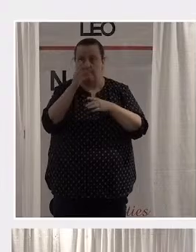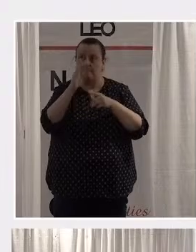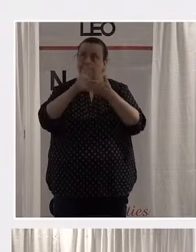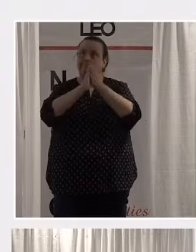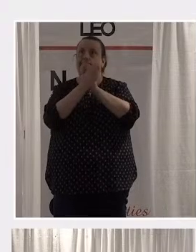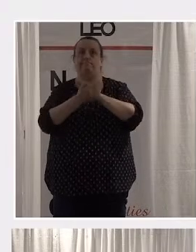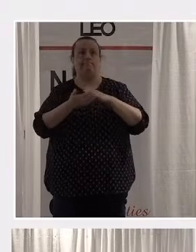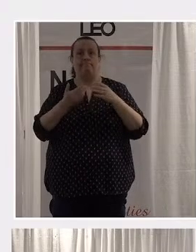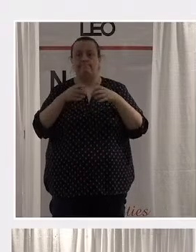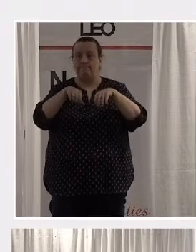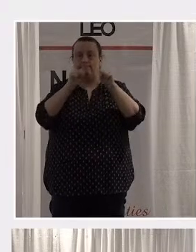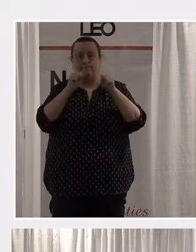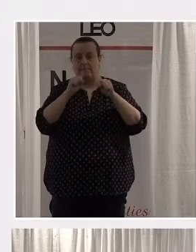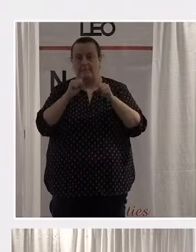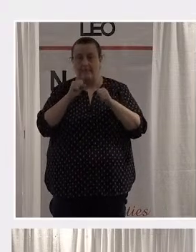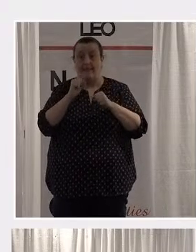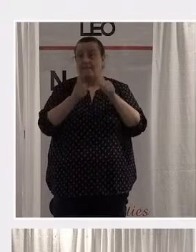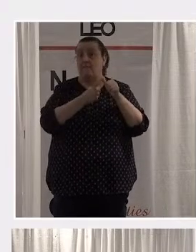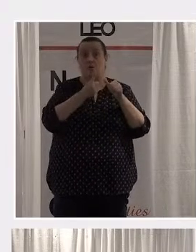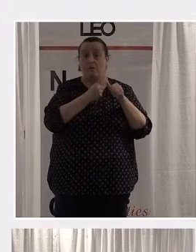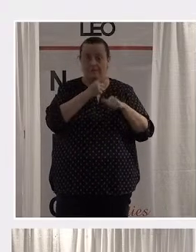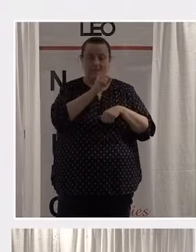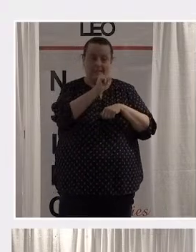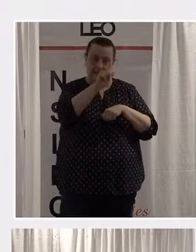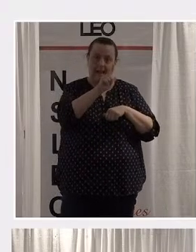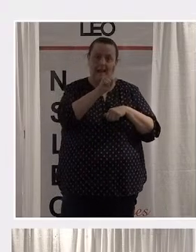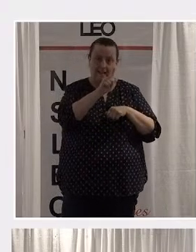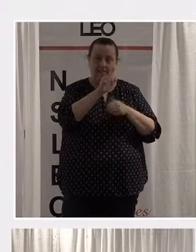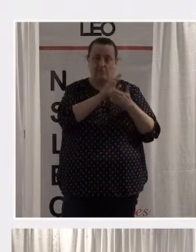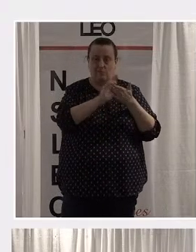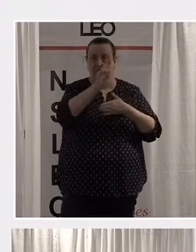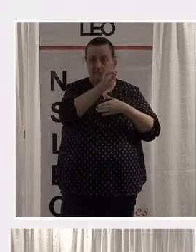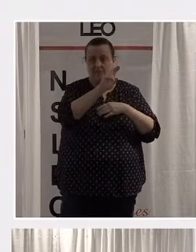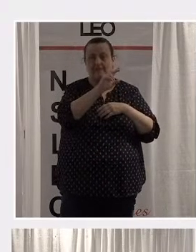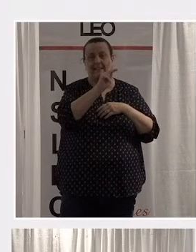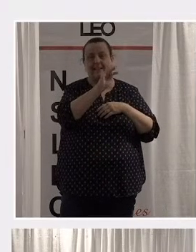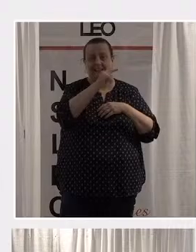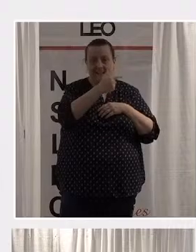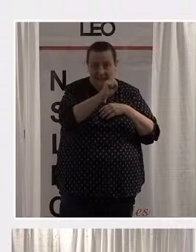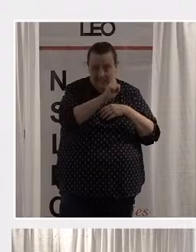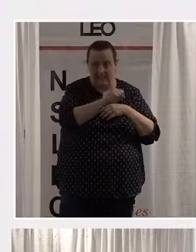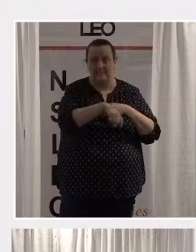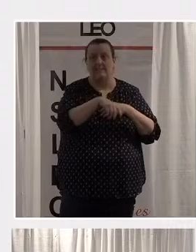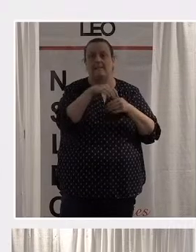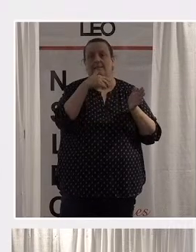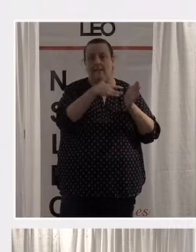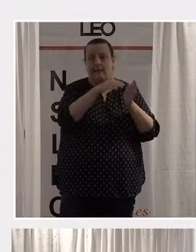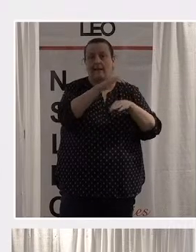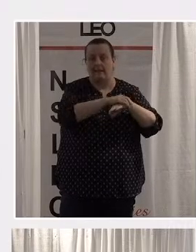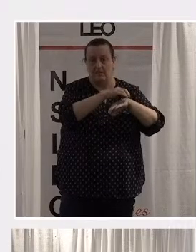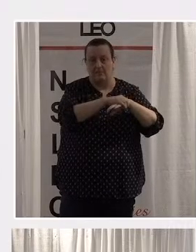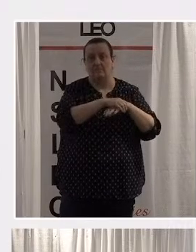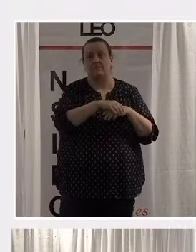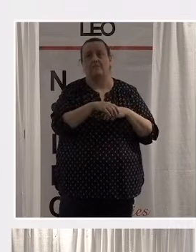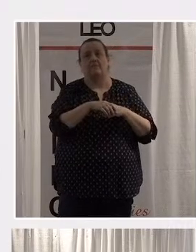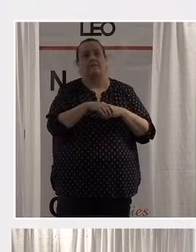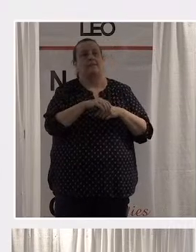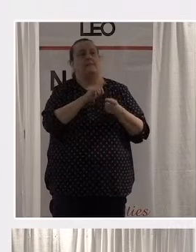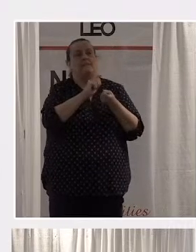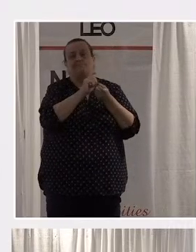THEY INITIALLY STUDIED ENGLISH AT DALHOUSIE/KINGS BUT MENTAL HEALTH STRUGGLE LED JEAN TO DROPPING OUT BEFORE GETTING VERY FAR.